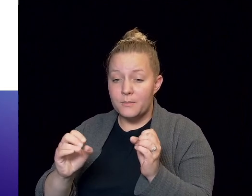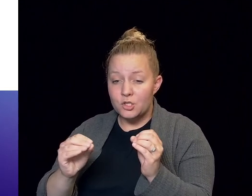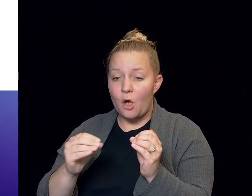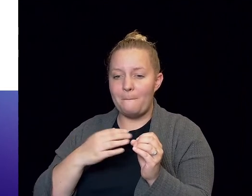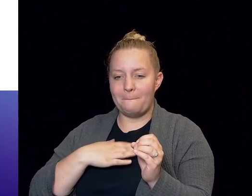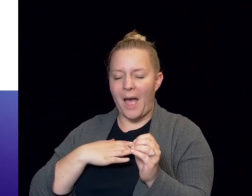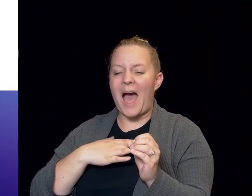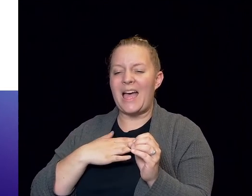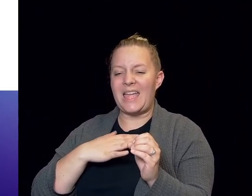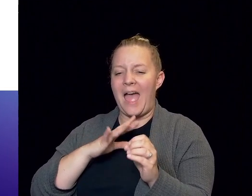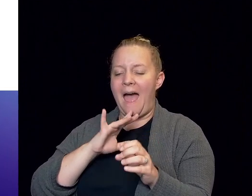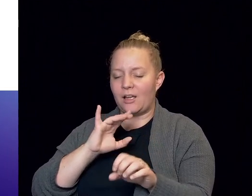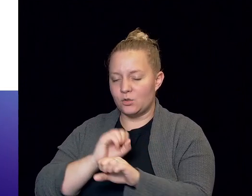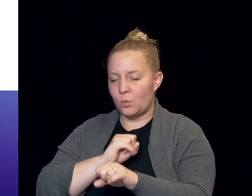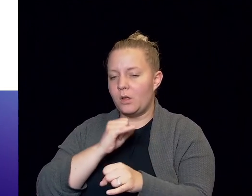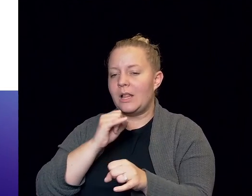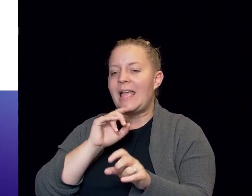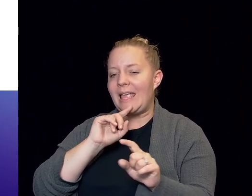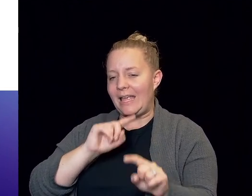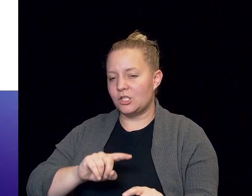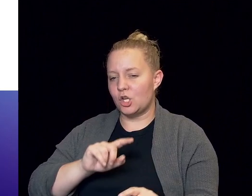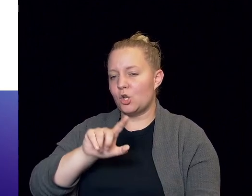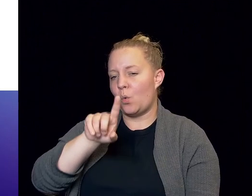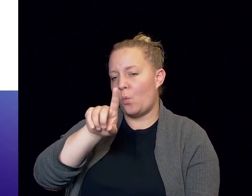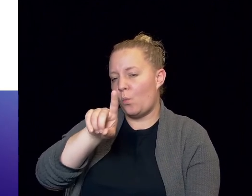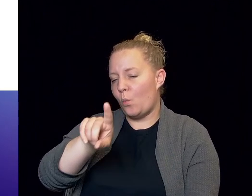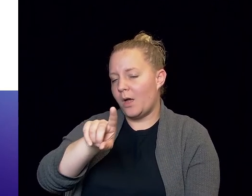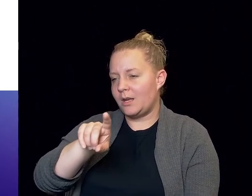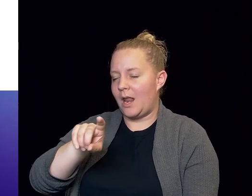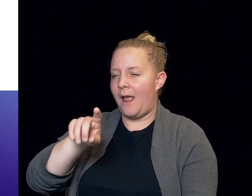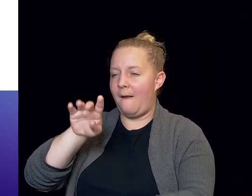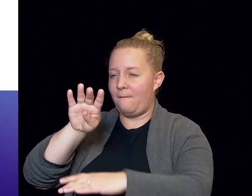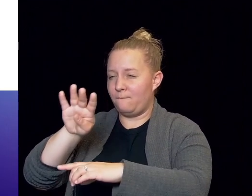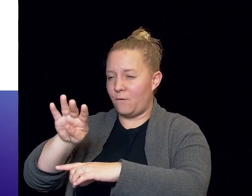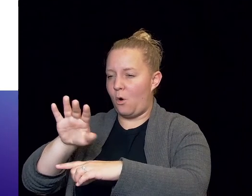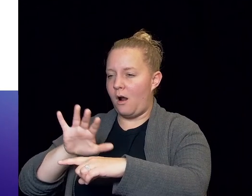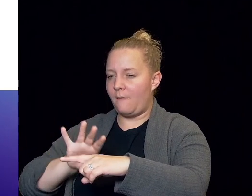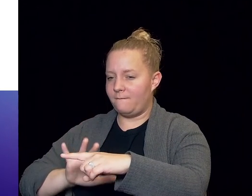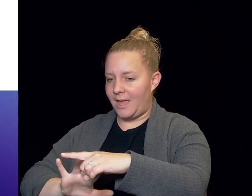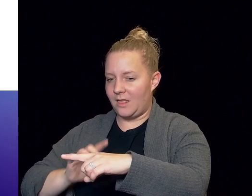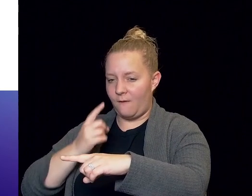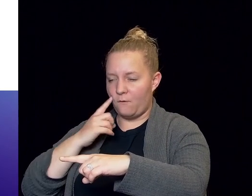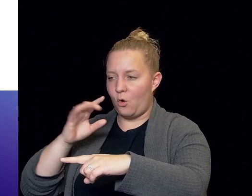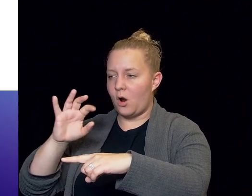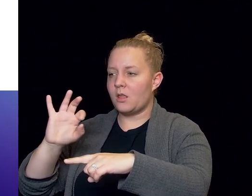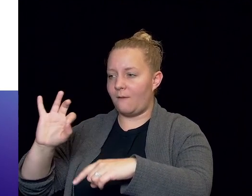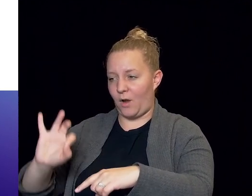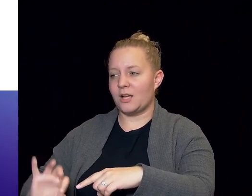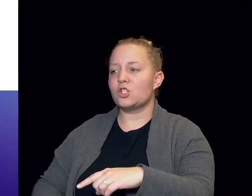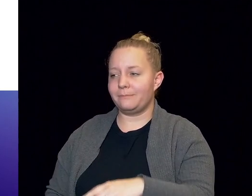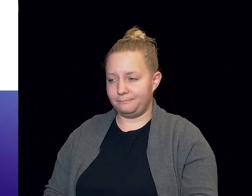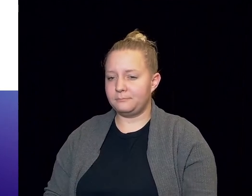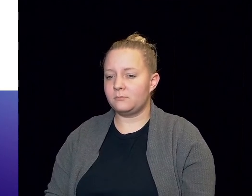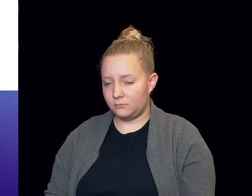is going to be 1 and 4/5 for her fraction in simplest form. All right,